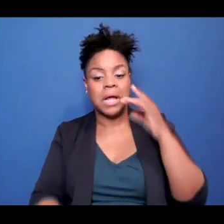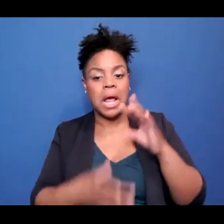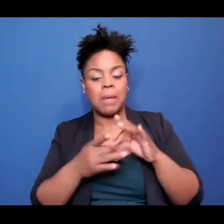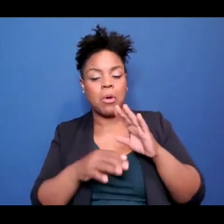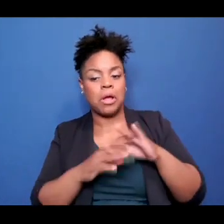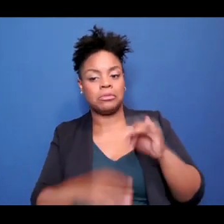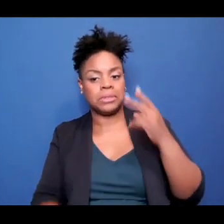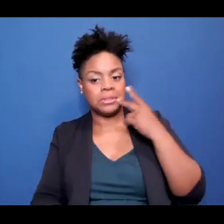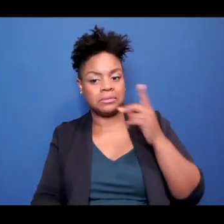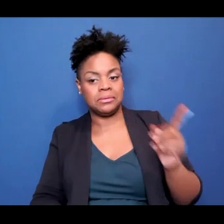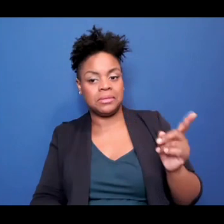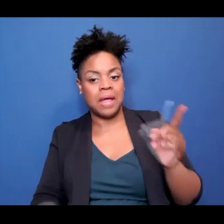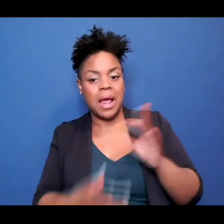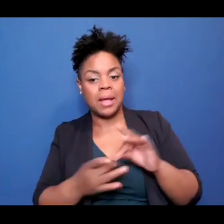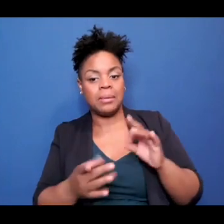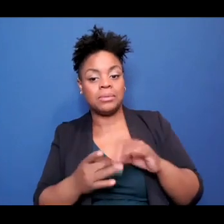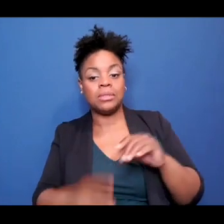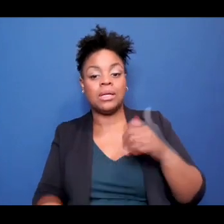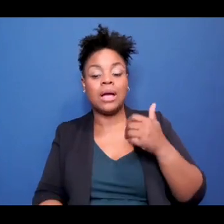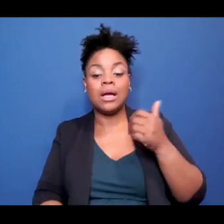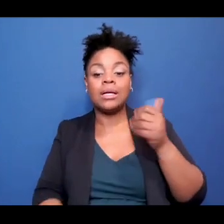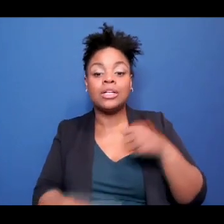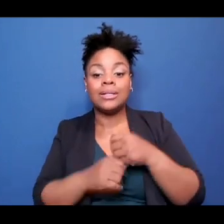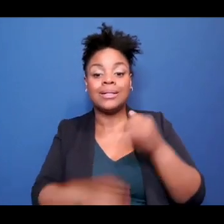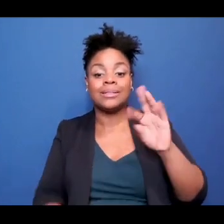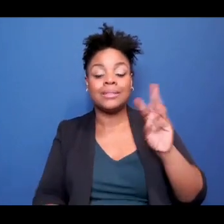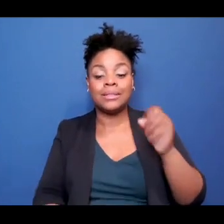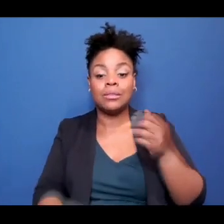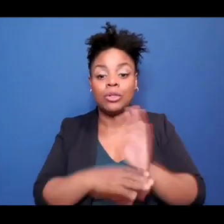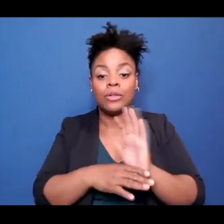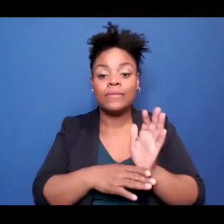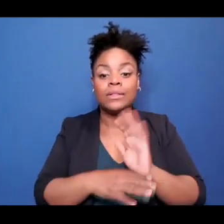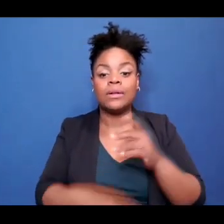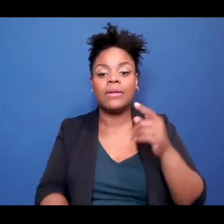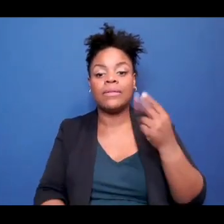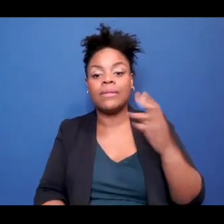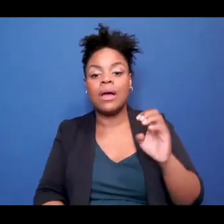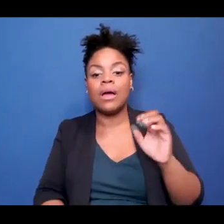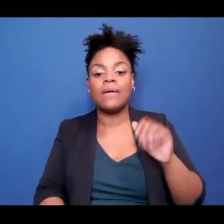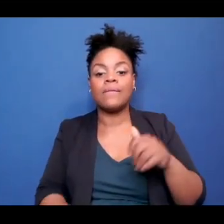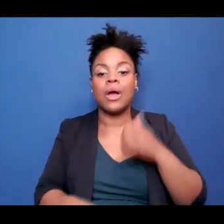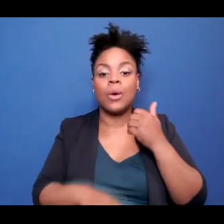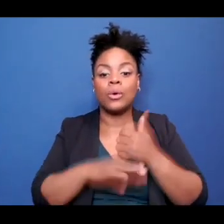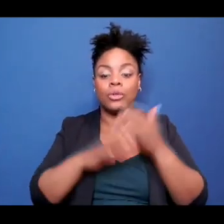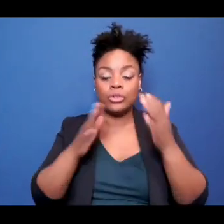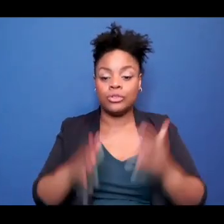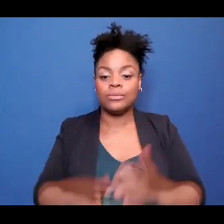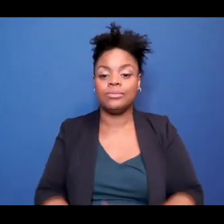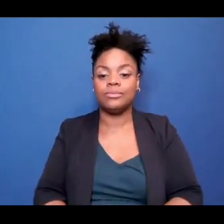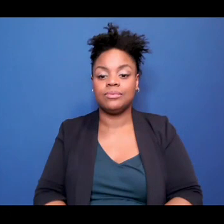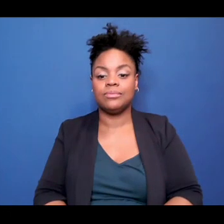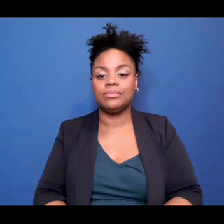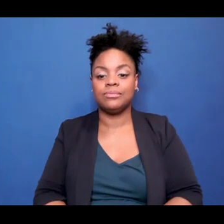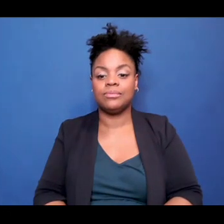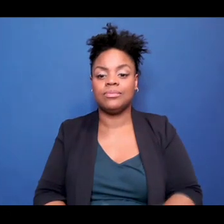OR AS THIS COMMENTER ON AN INSTAGRAM POST FOR THE 2016 FILM THE FOUNDER STARRING MICHAEL KEATON AS RAY CROCK PUT IT QUITE